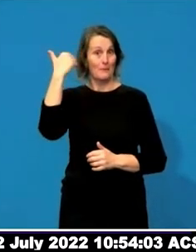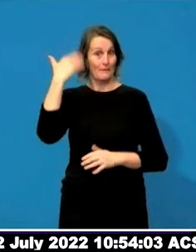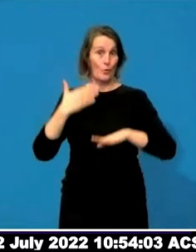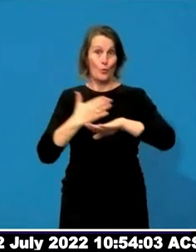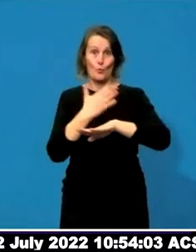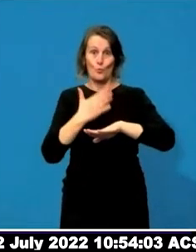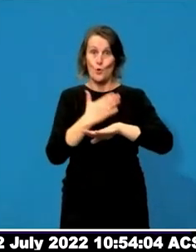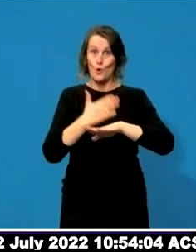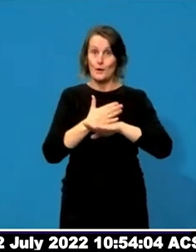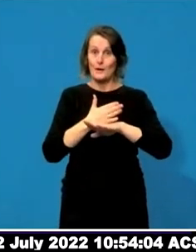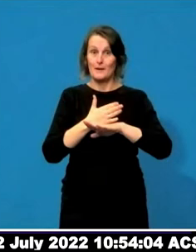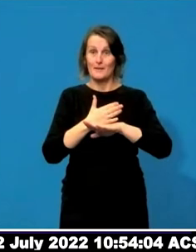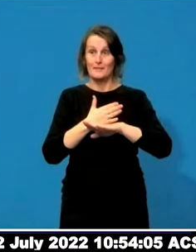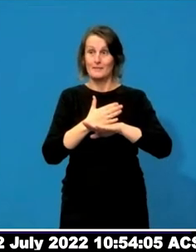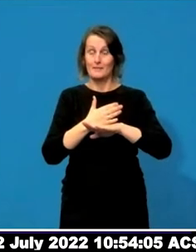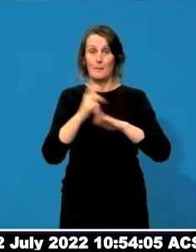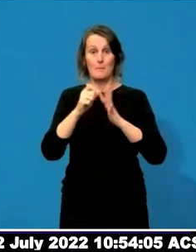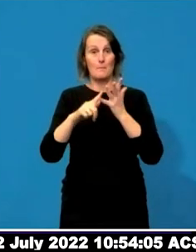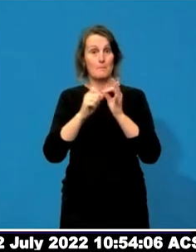We heard earlier about the Tennant Creek pilot.